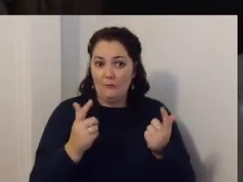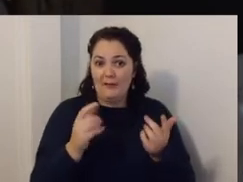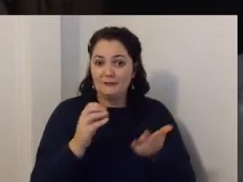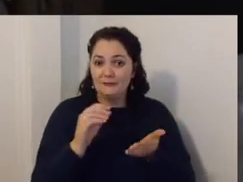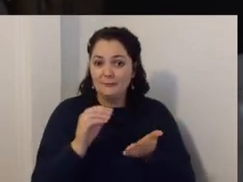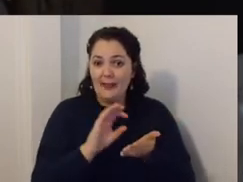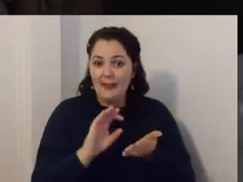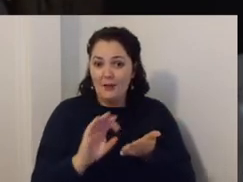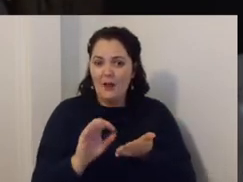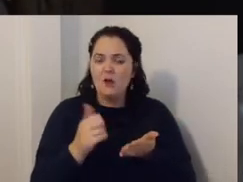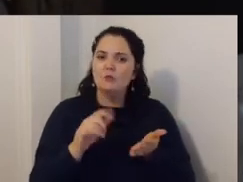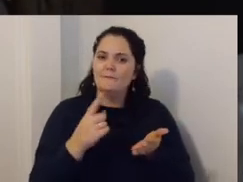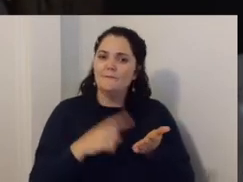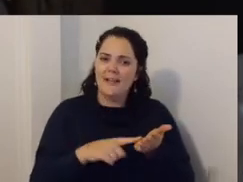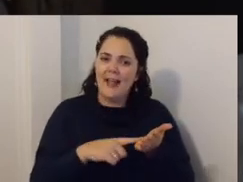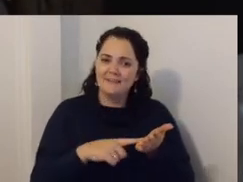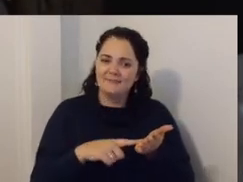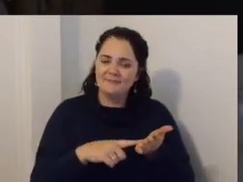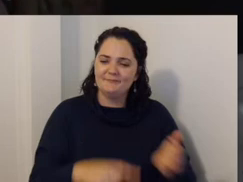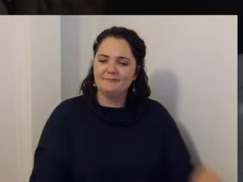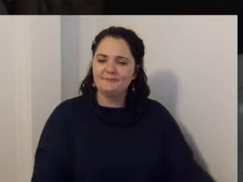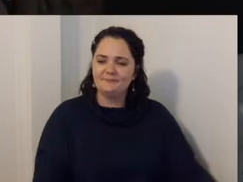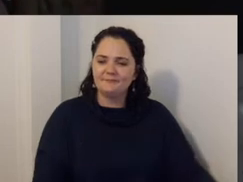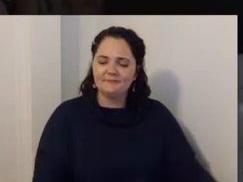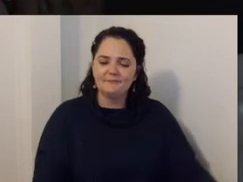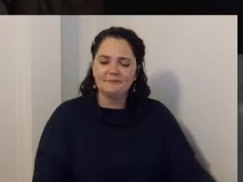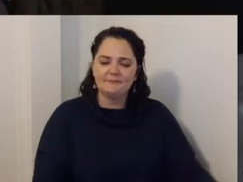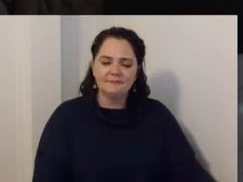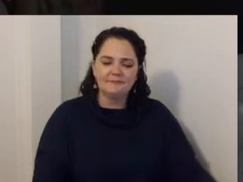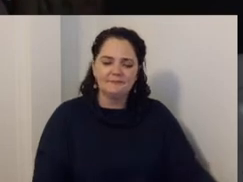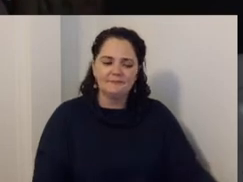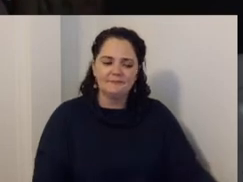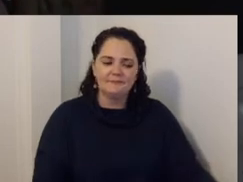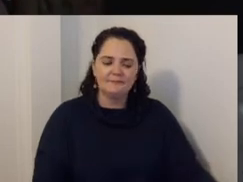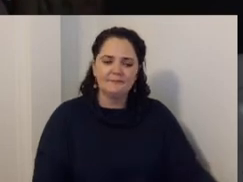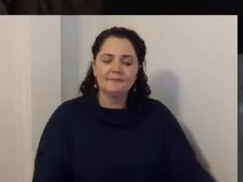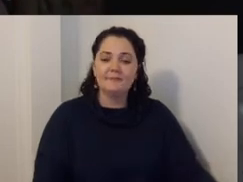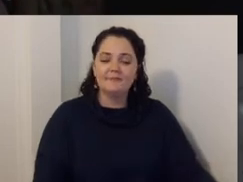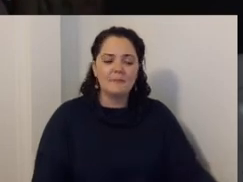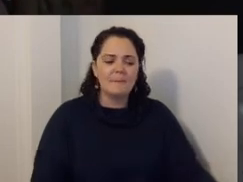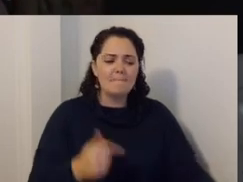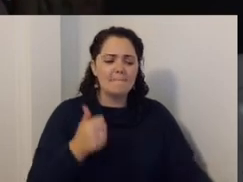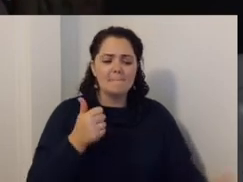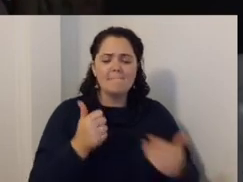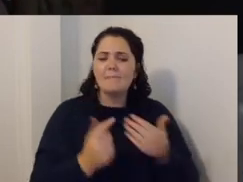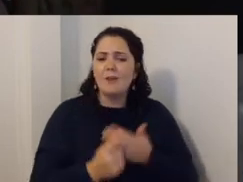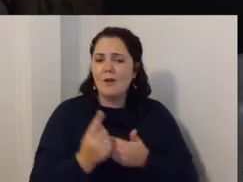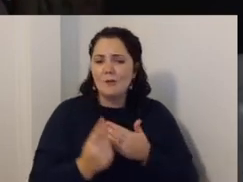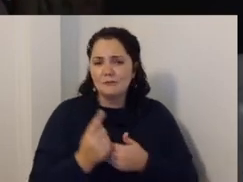down on the surface now for those of you who have a little charcoal it's also an opportunity if even if you're working in graphite you can use a little bit